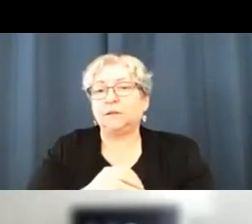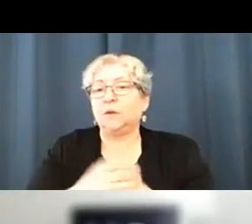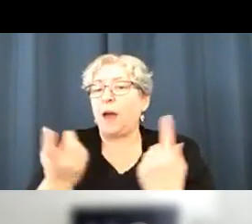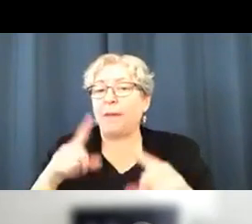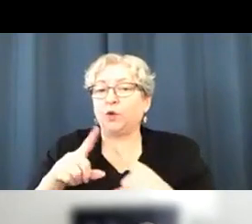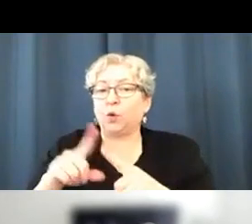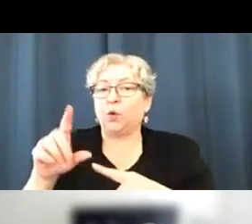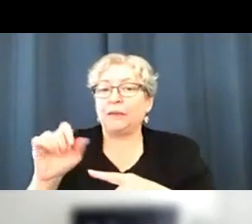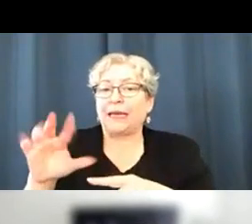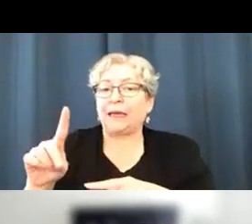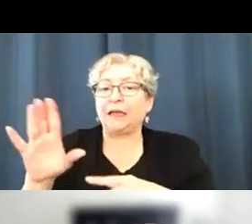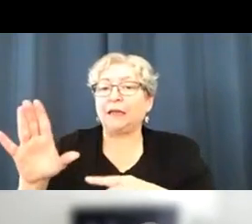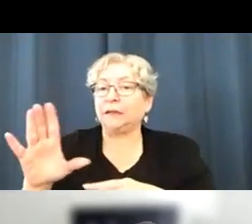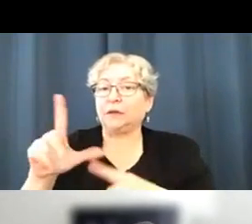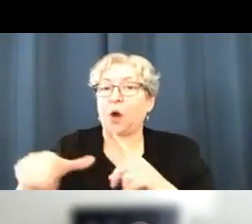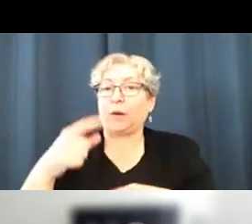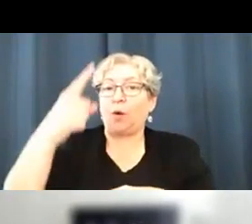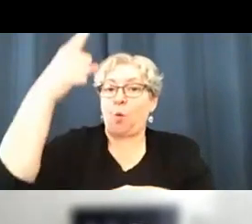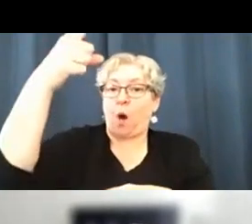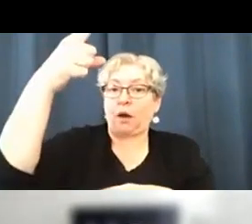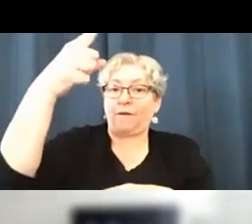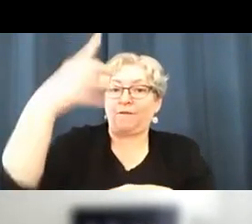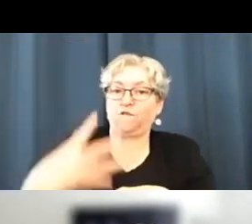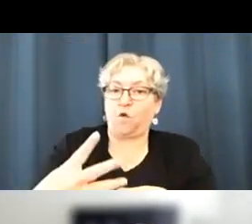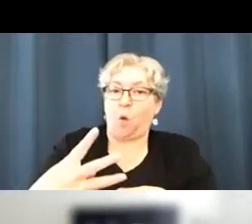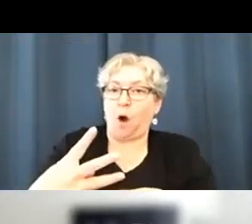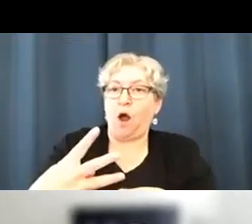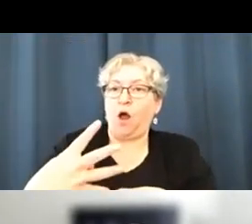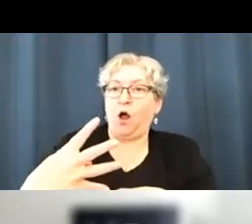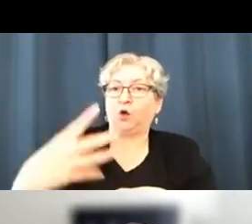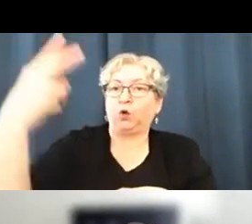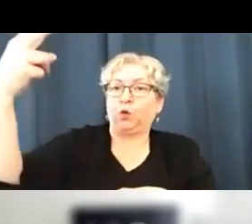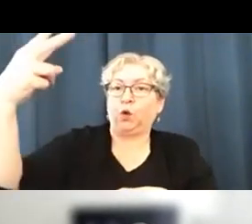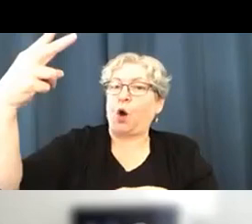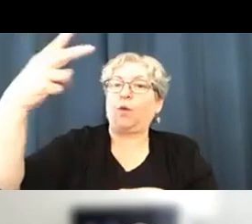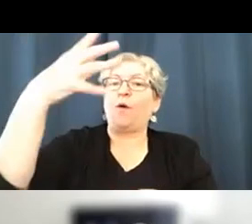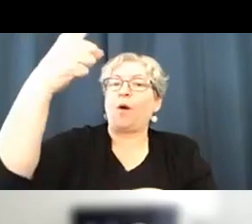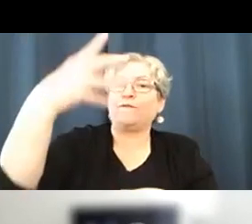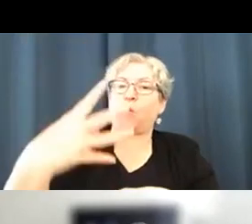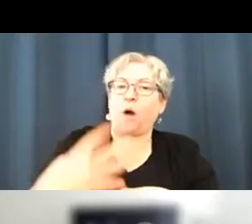is his focus was going down the page. So, he went from card one to card four to card nine or card seven